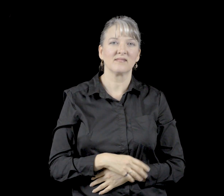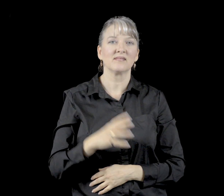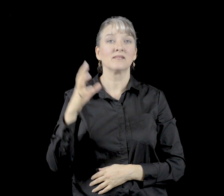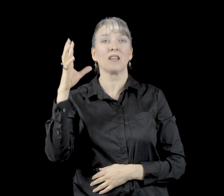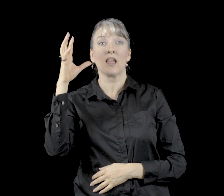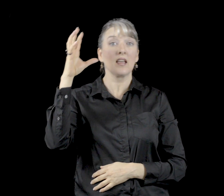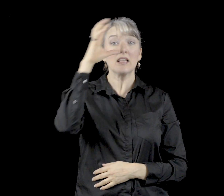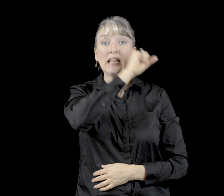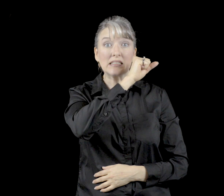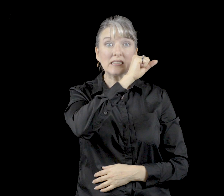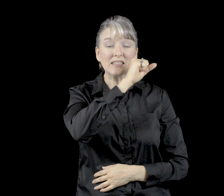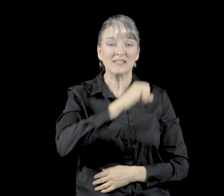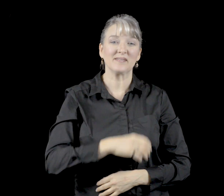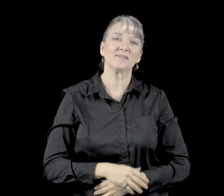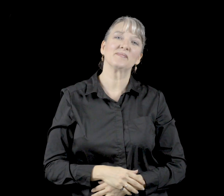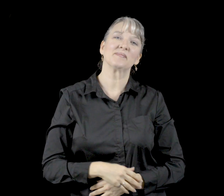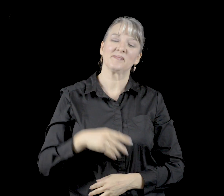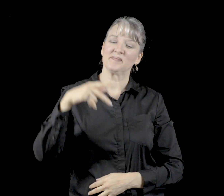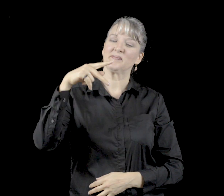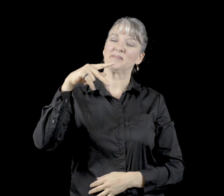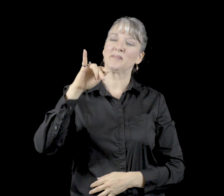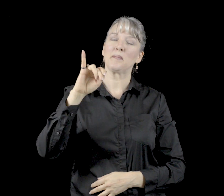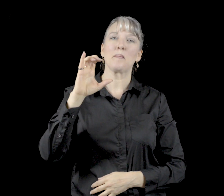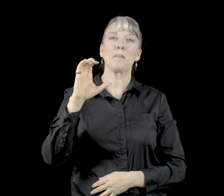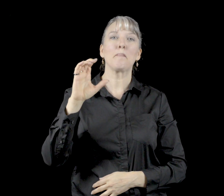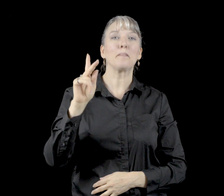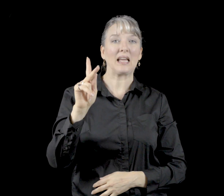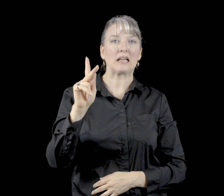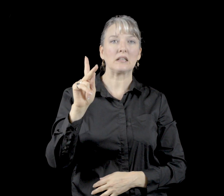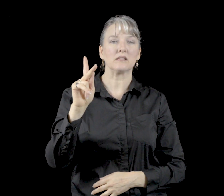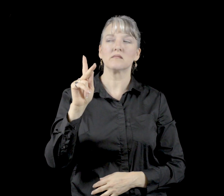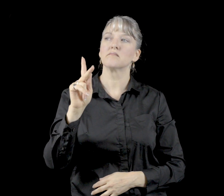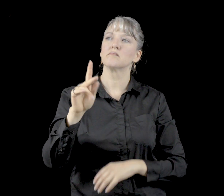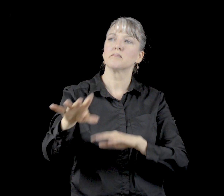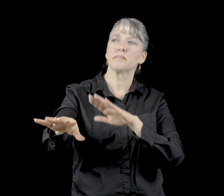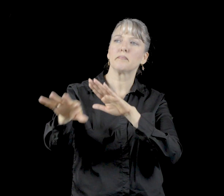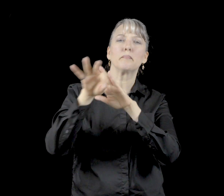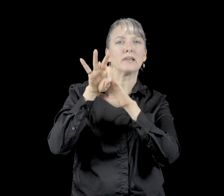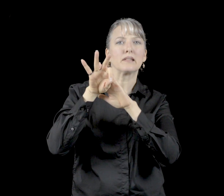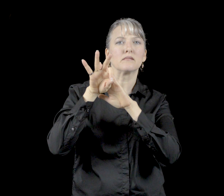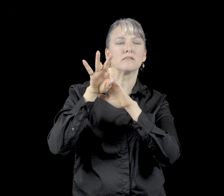Or a shot in the dark..guess. P-I-C-K Pick